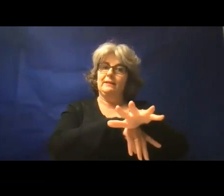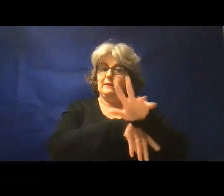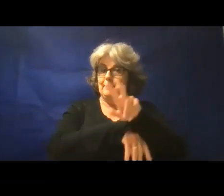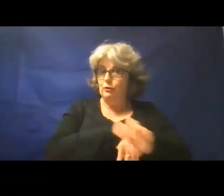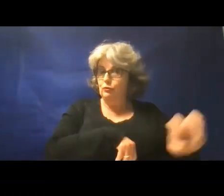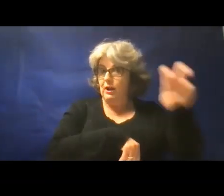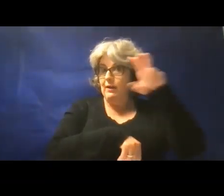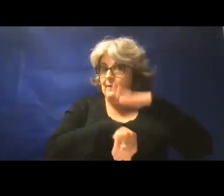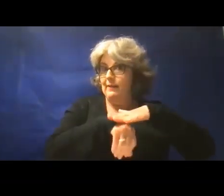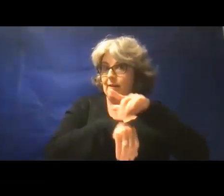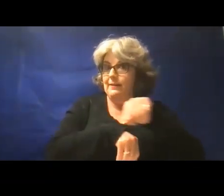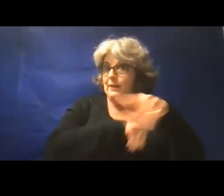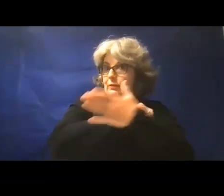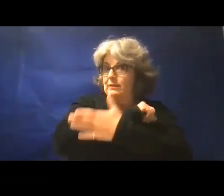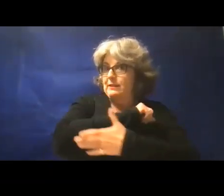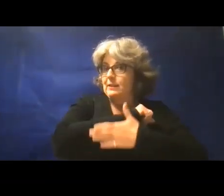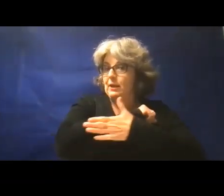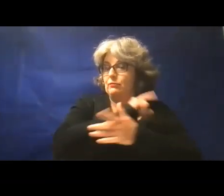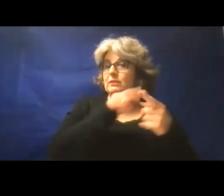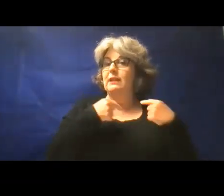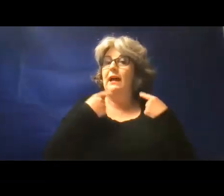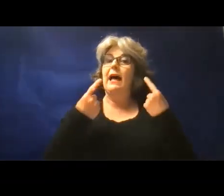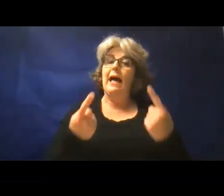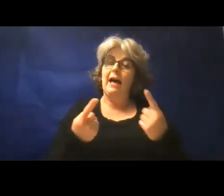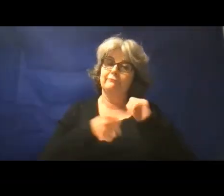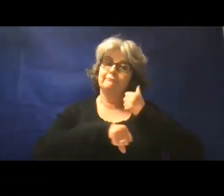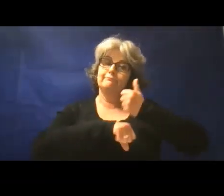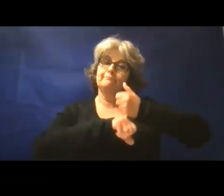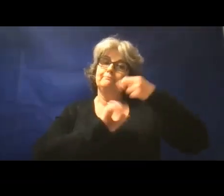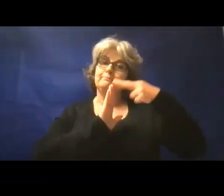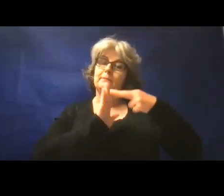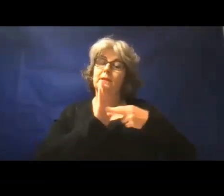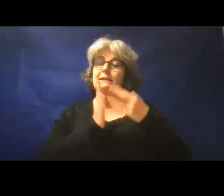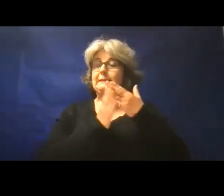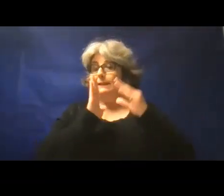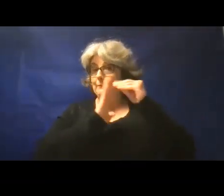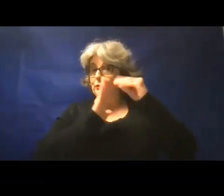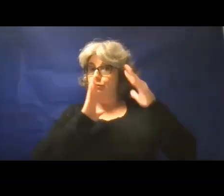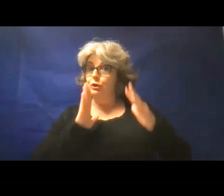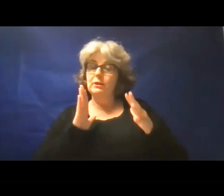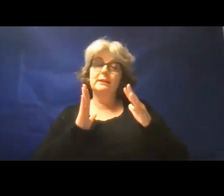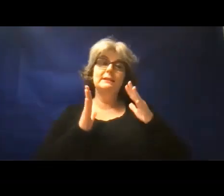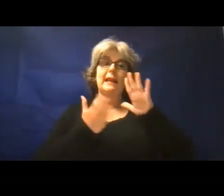those same countries have put provisions in place to exempt students and academic researchers so